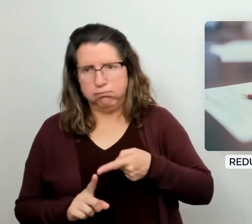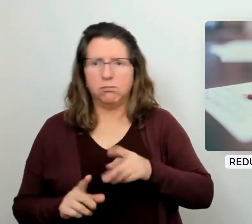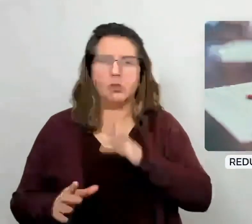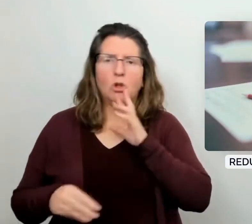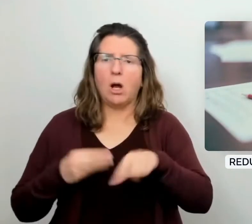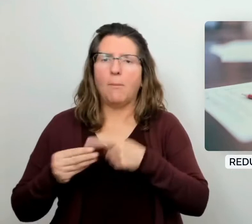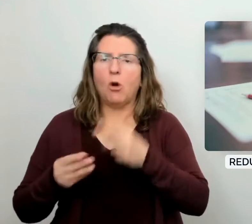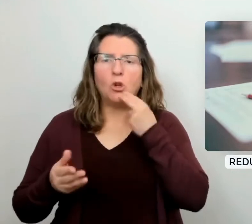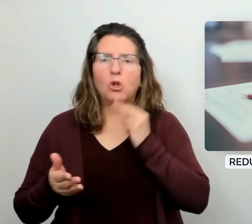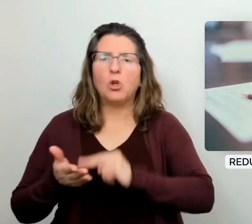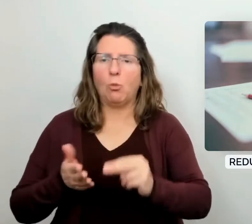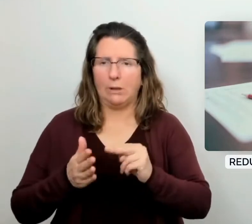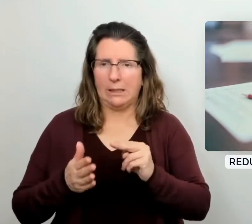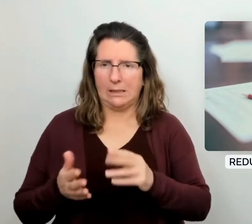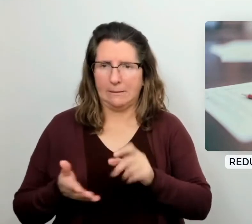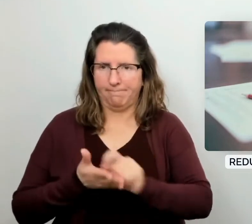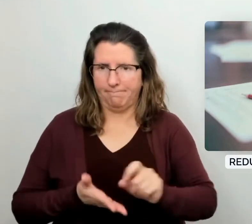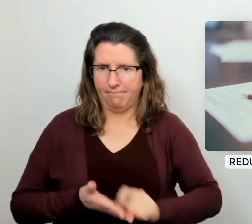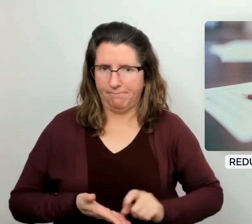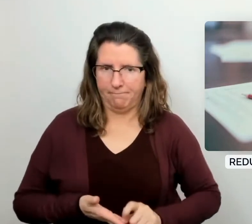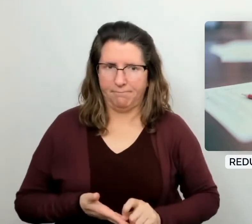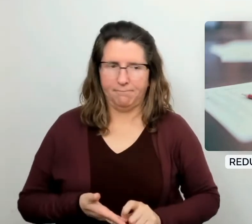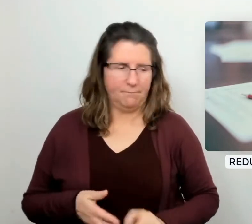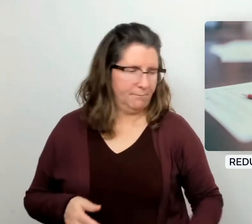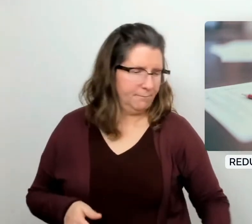I want to explore note-taking for a bit.